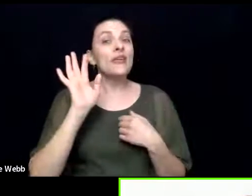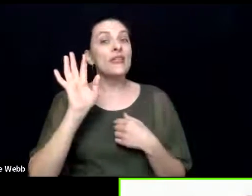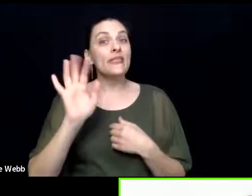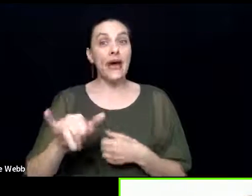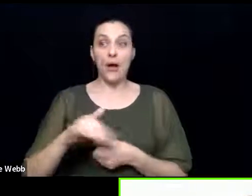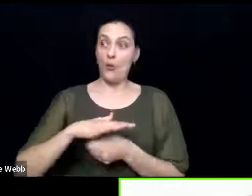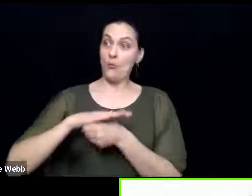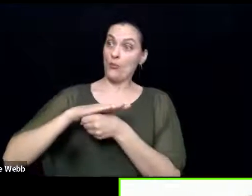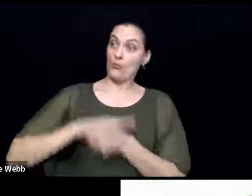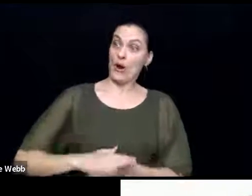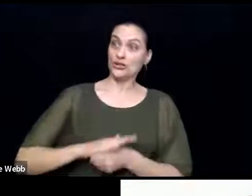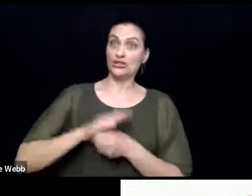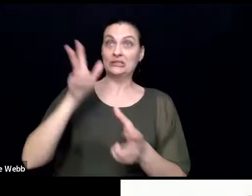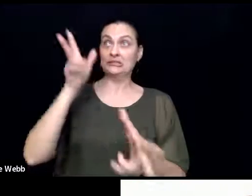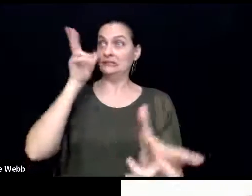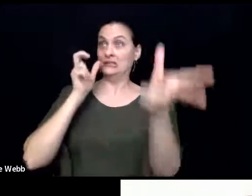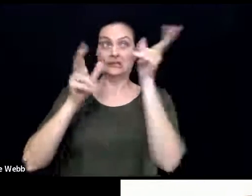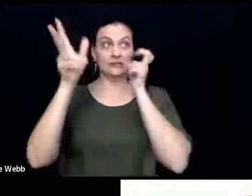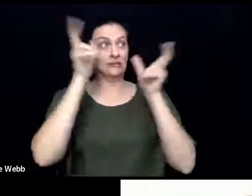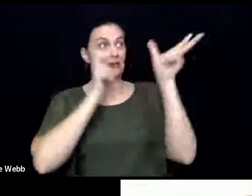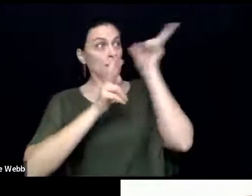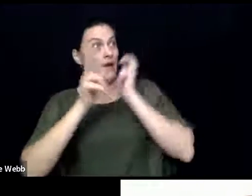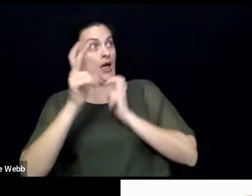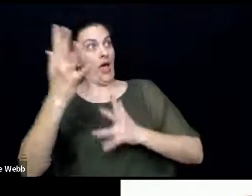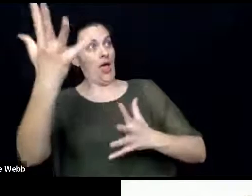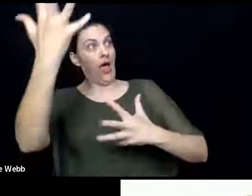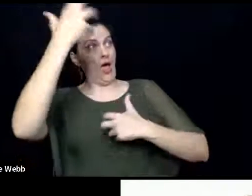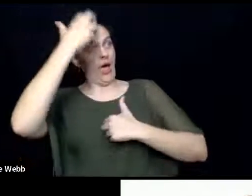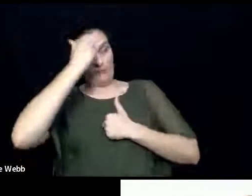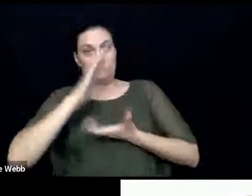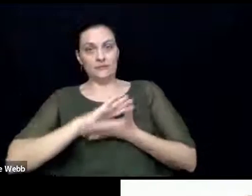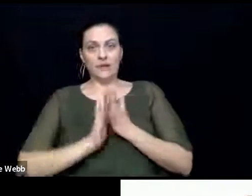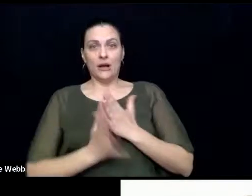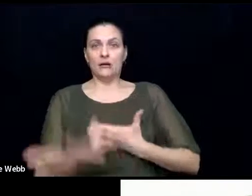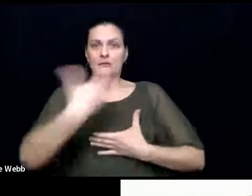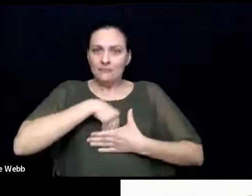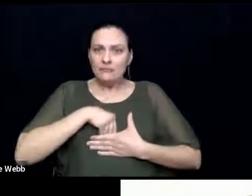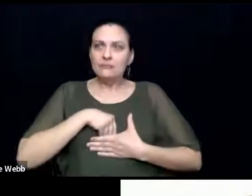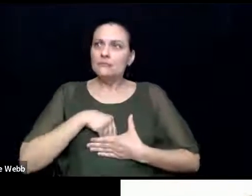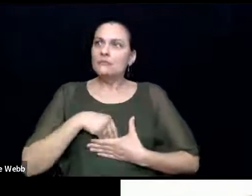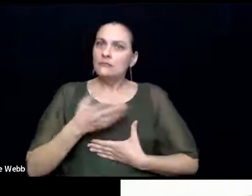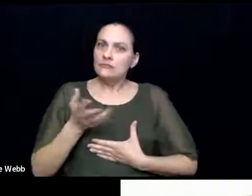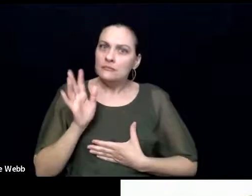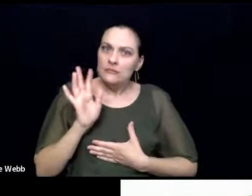yet, I have to have compassion for my parents who are trying to do their best by us. They wanted us